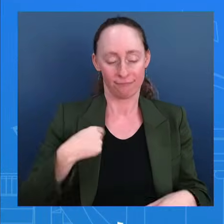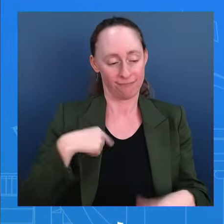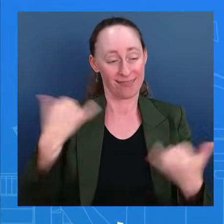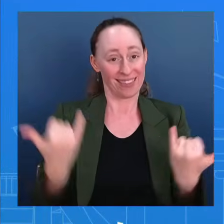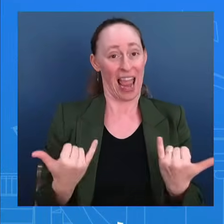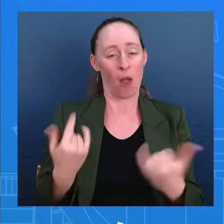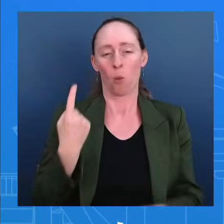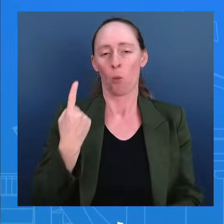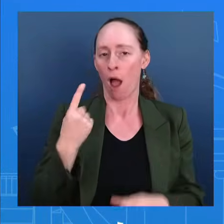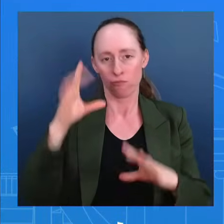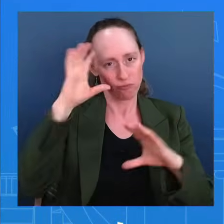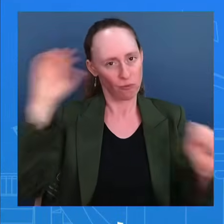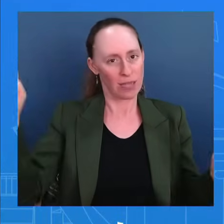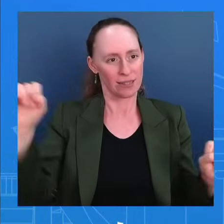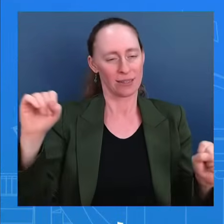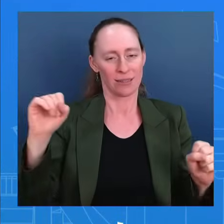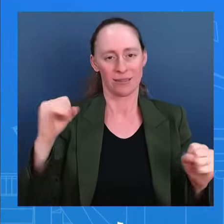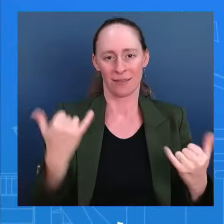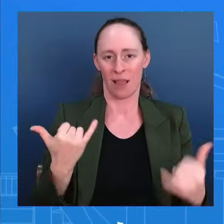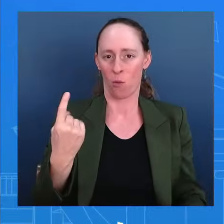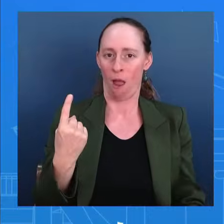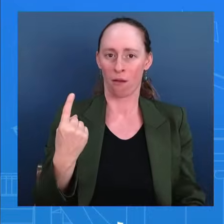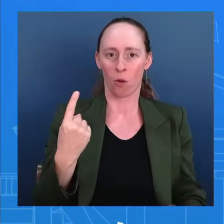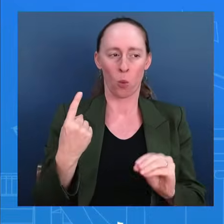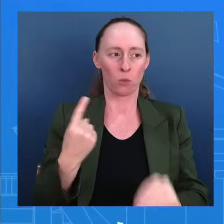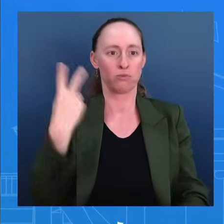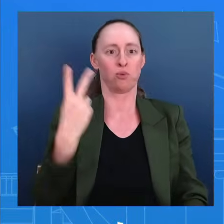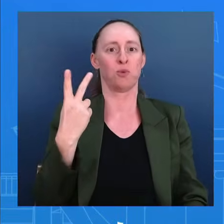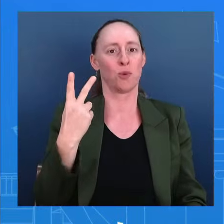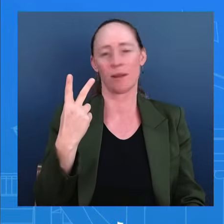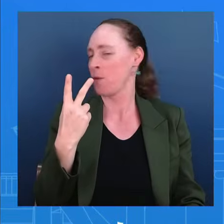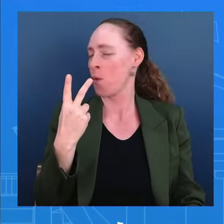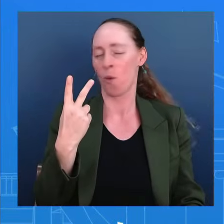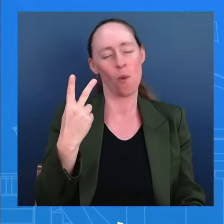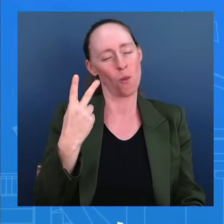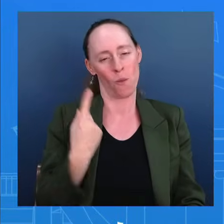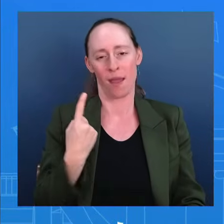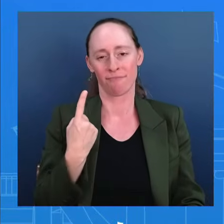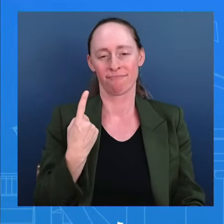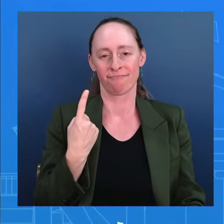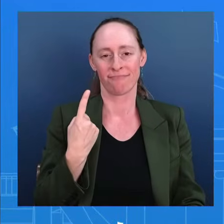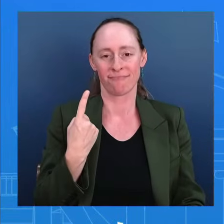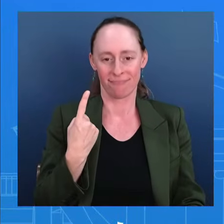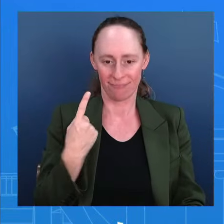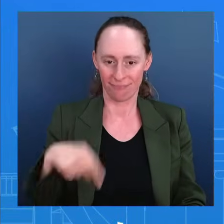as you know very -- very clearly. Look -- and I said, if there was a --